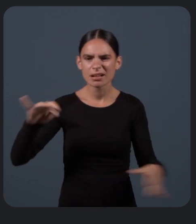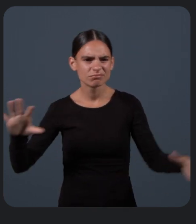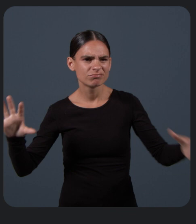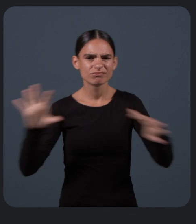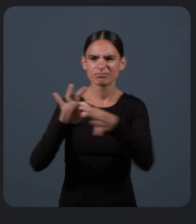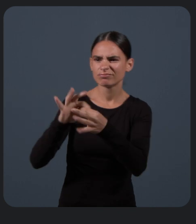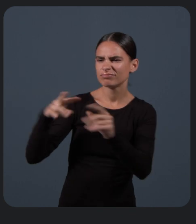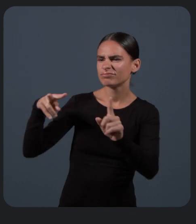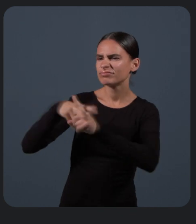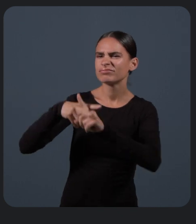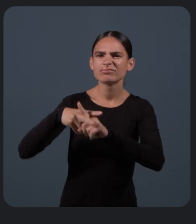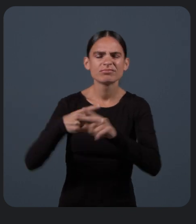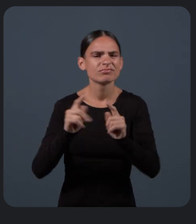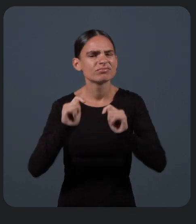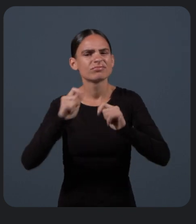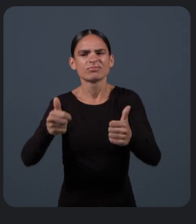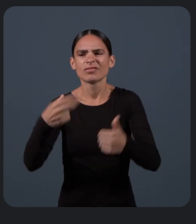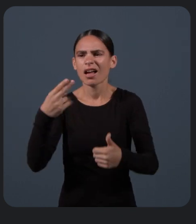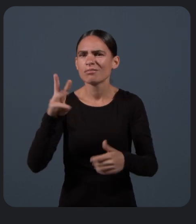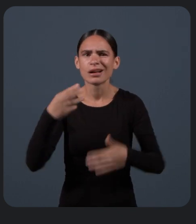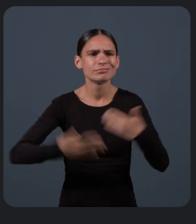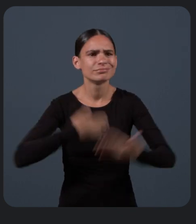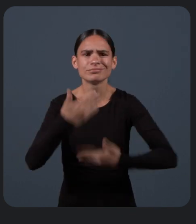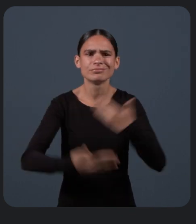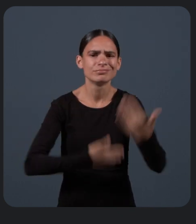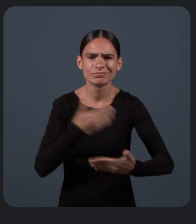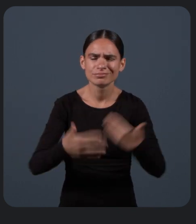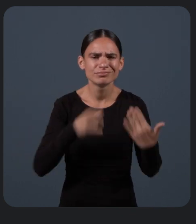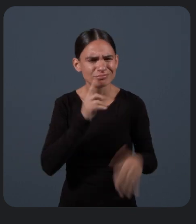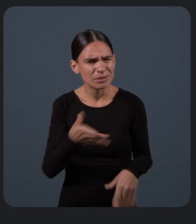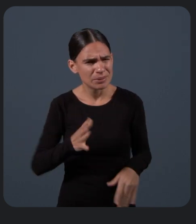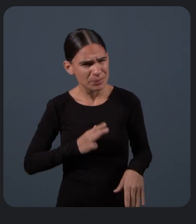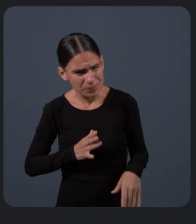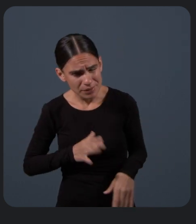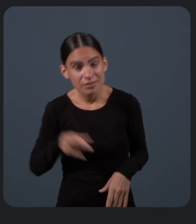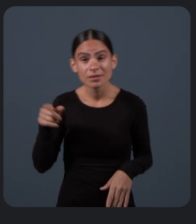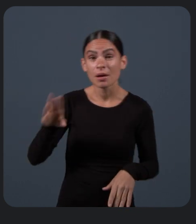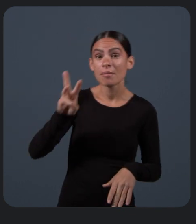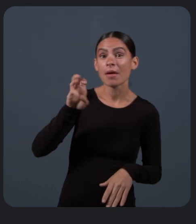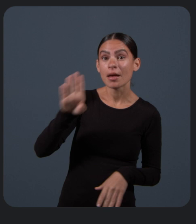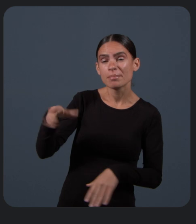It is really cool. And, as the web gets more powerful, companies like Adobe